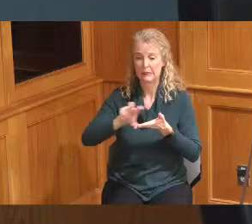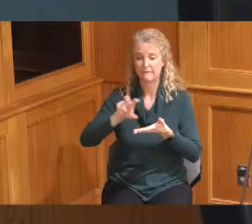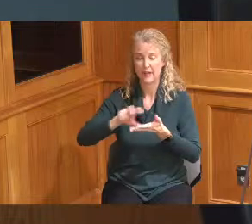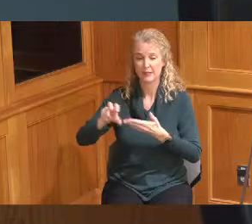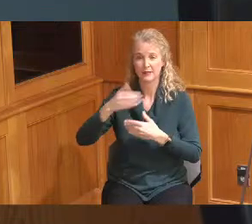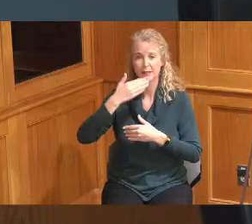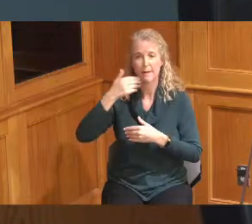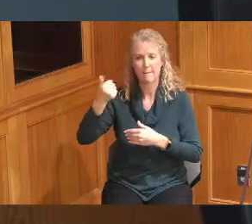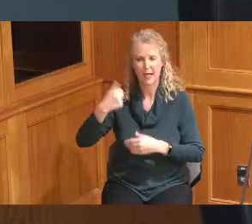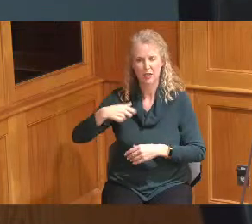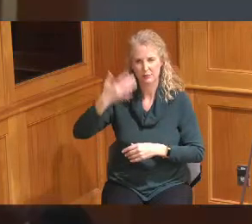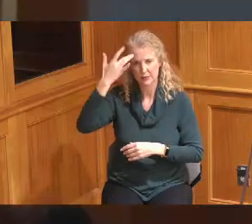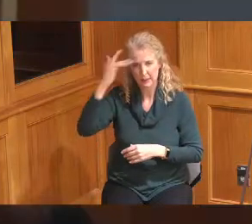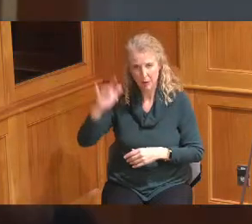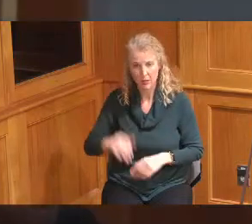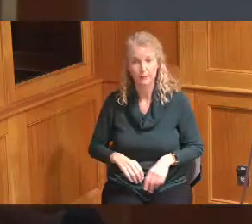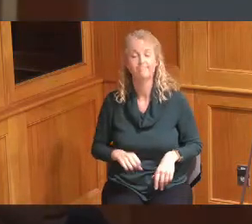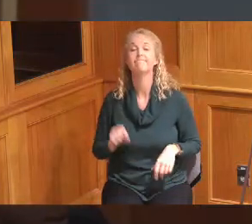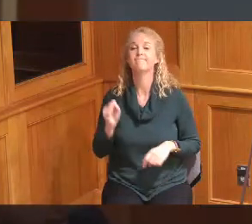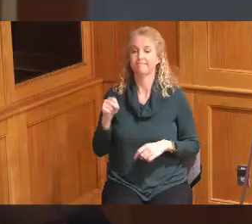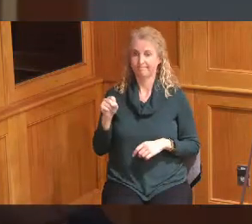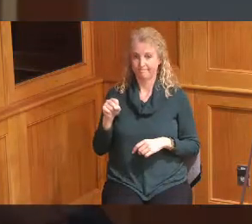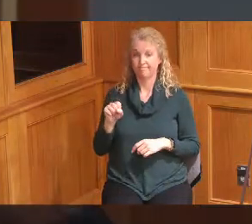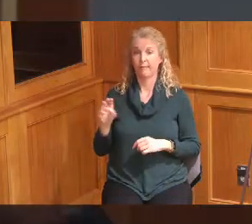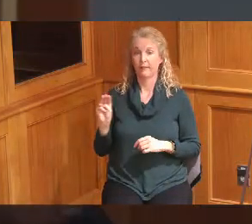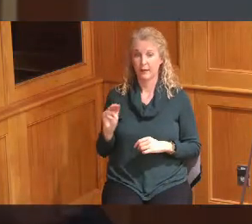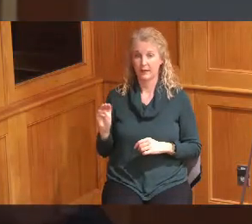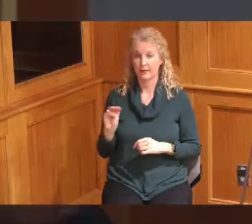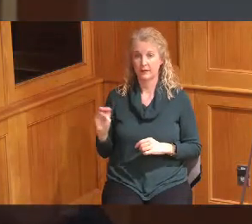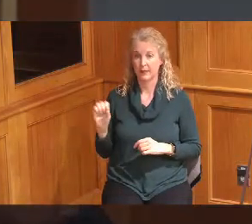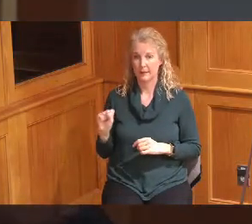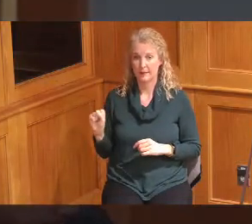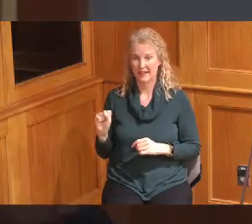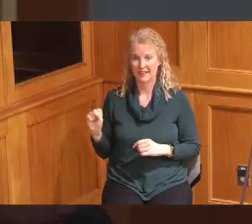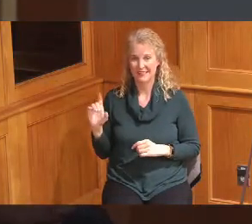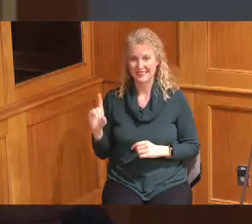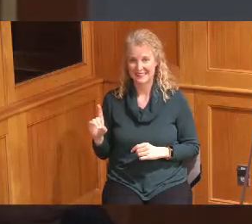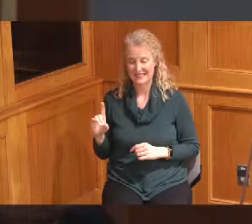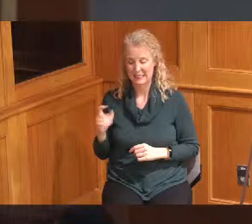so we do participate MSD just started a new group and I apologize remember the exact name of it we